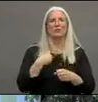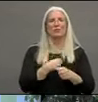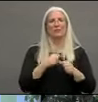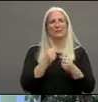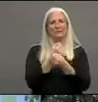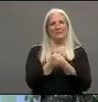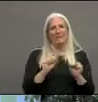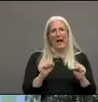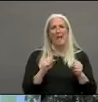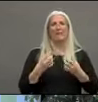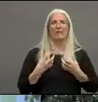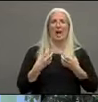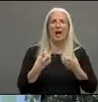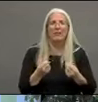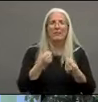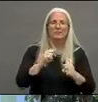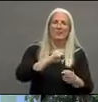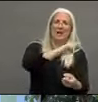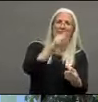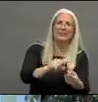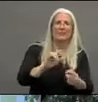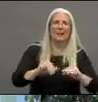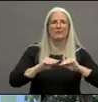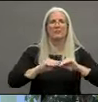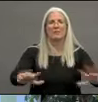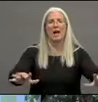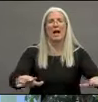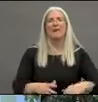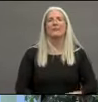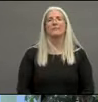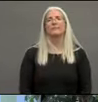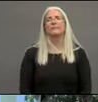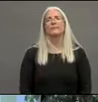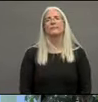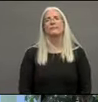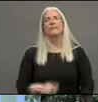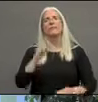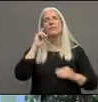the County and we will get back to some sense of being normal.